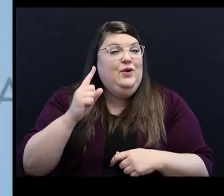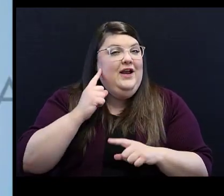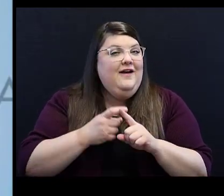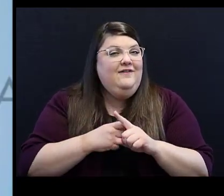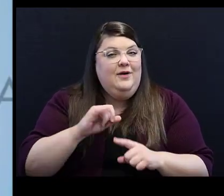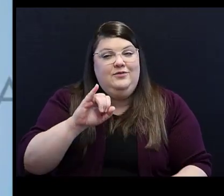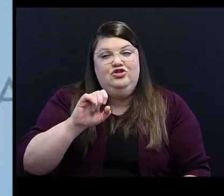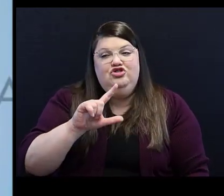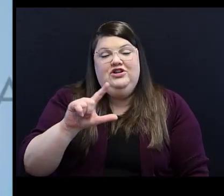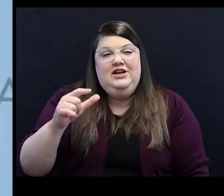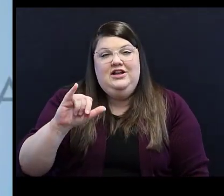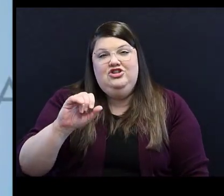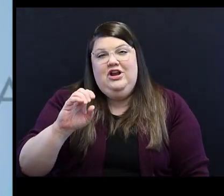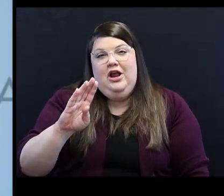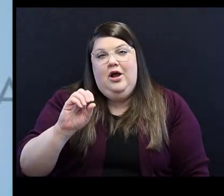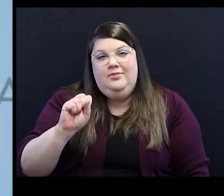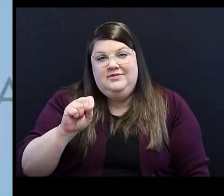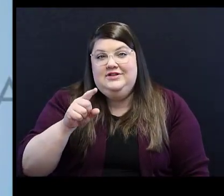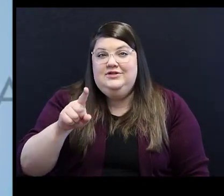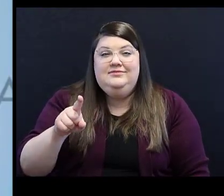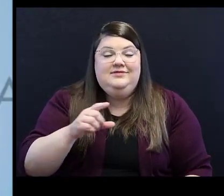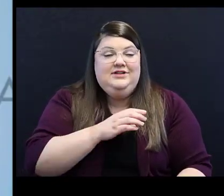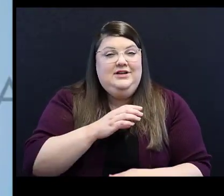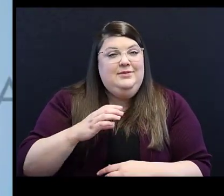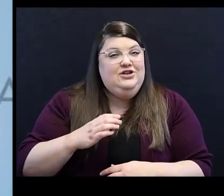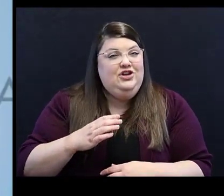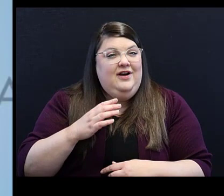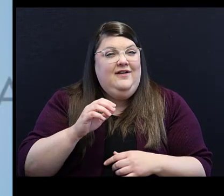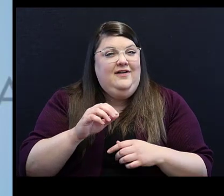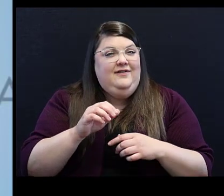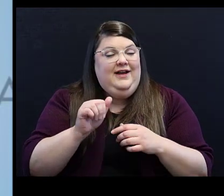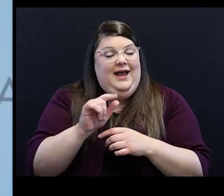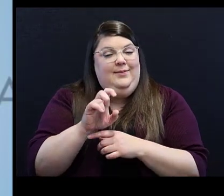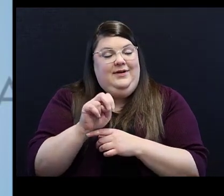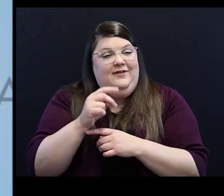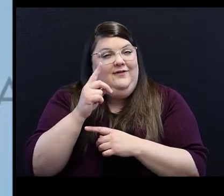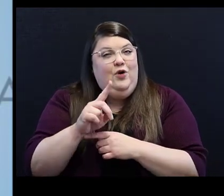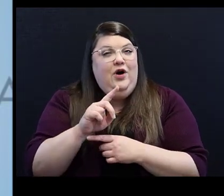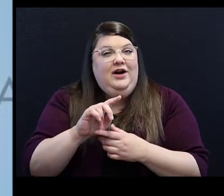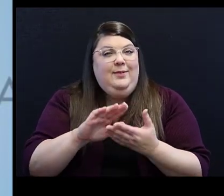Jill Jacobs, Commissioner at the Administration for Community Living, in the Department of